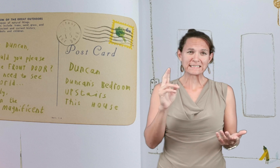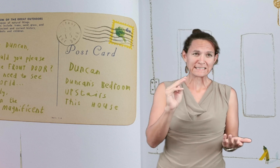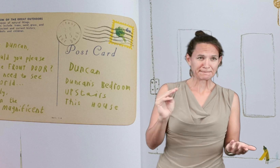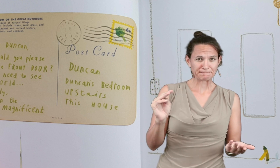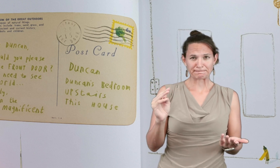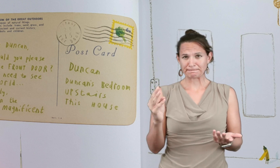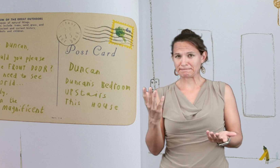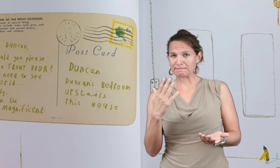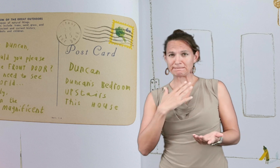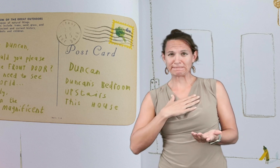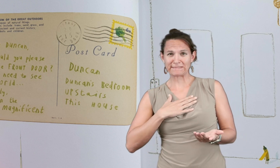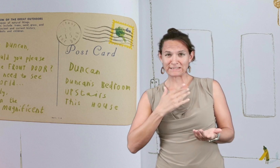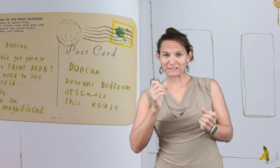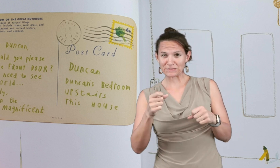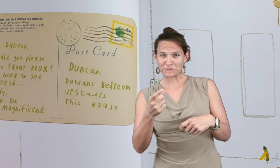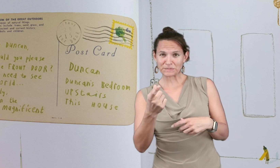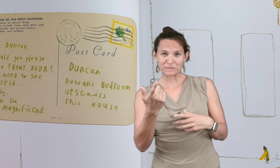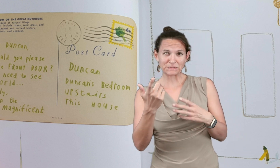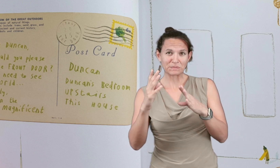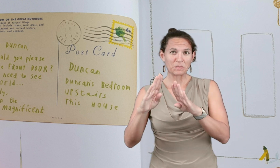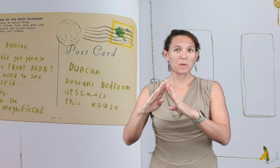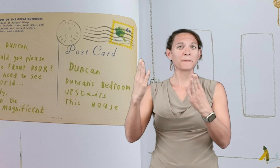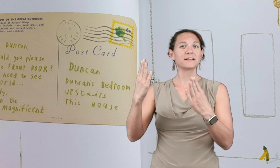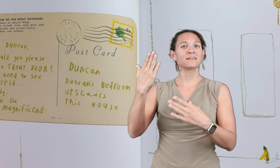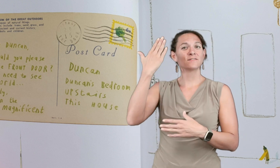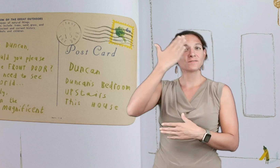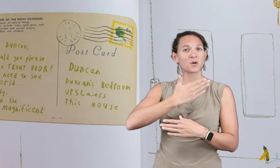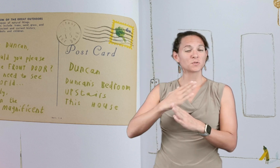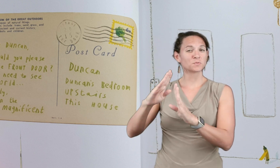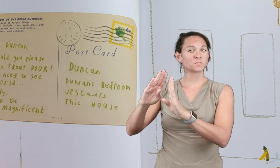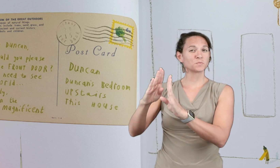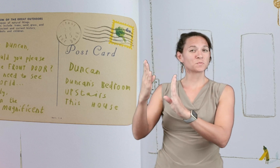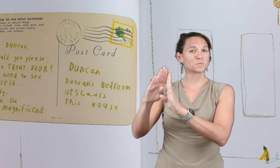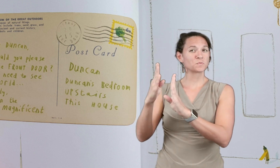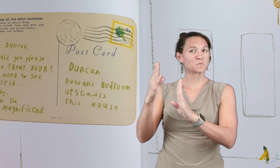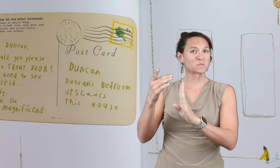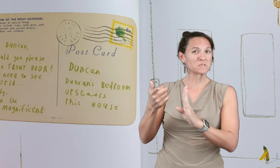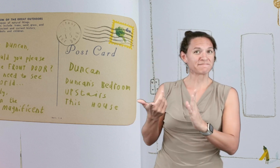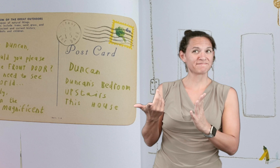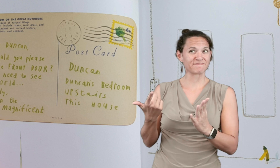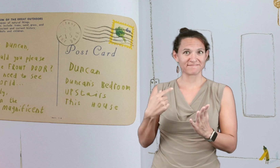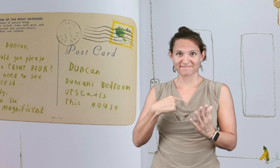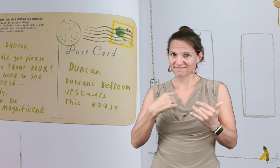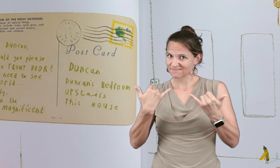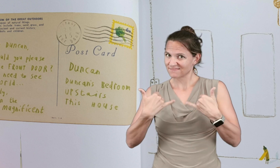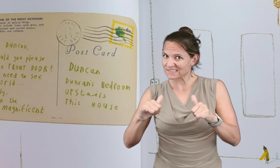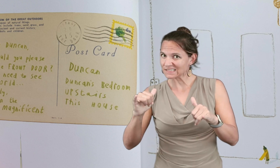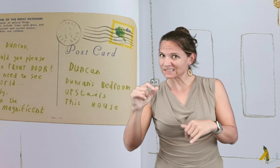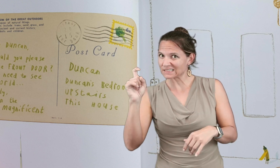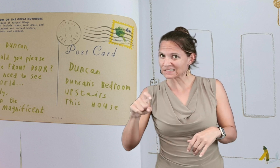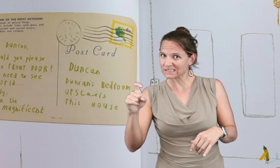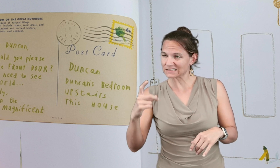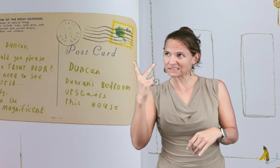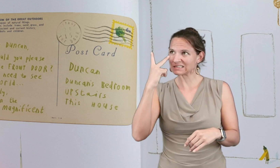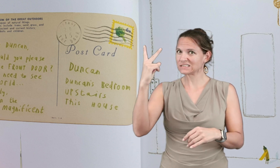um… could you please open the front door? I still need to see the world…